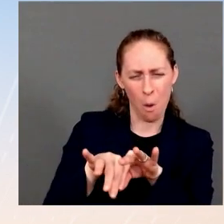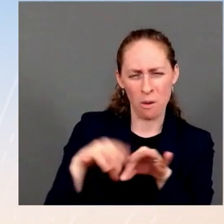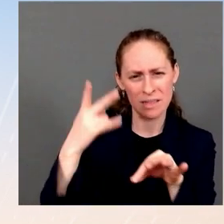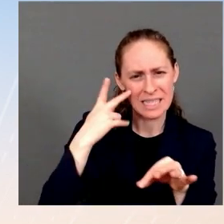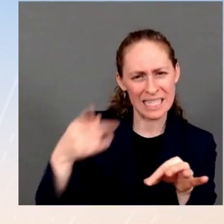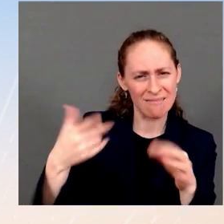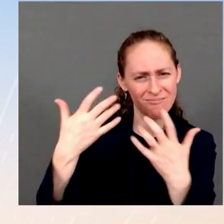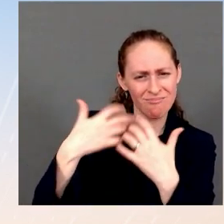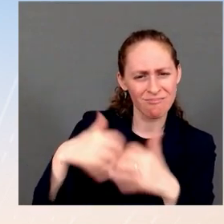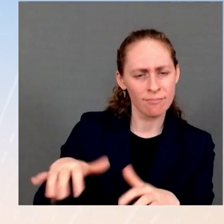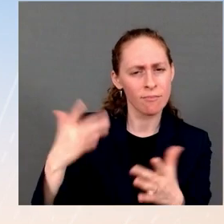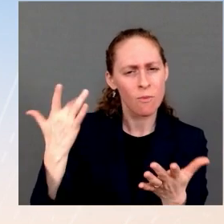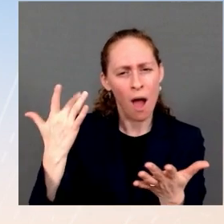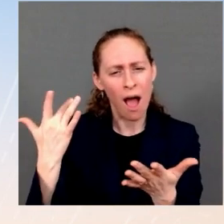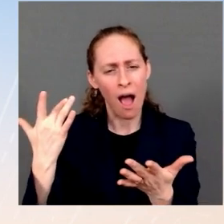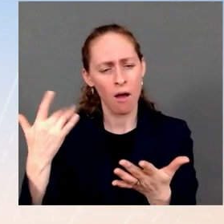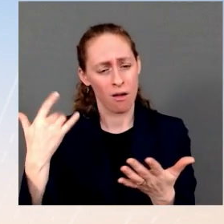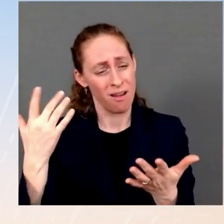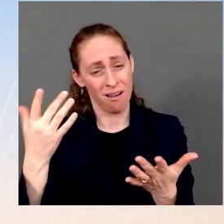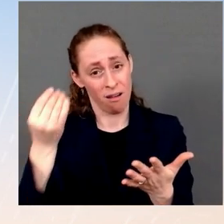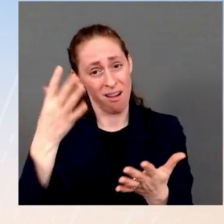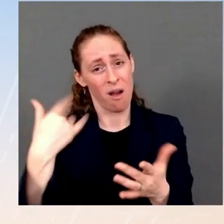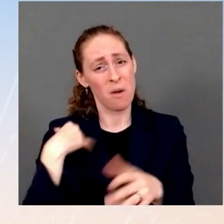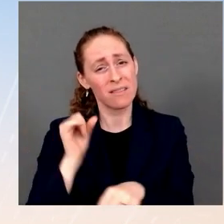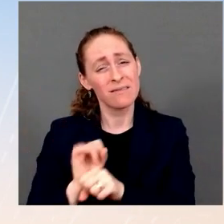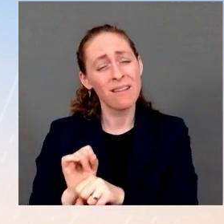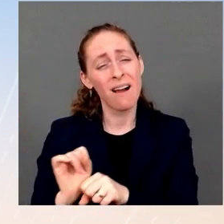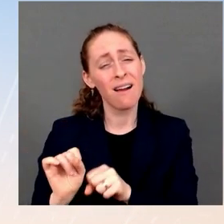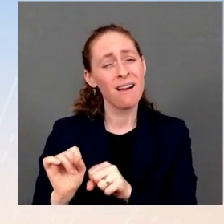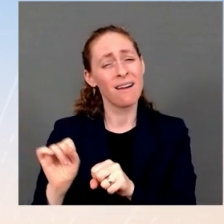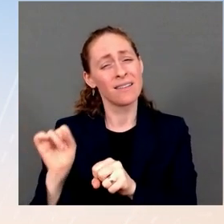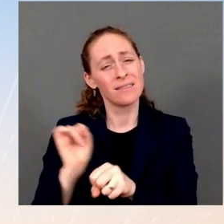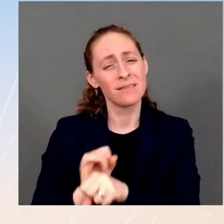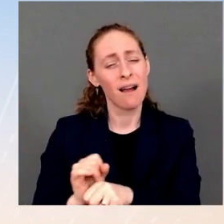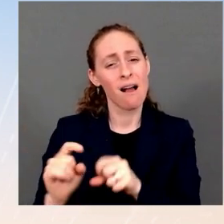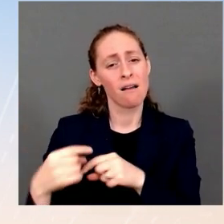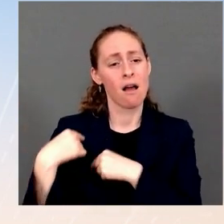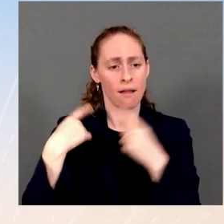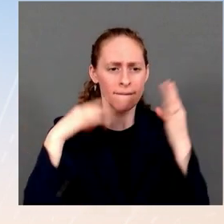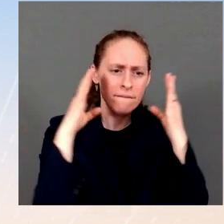in the way we go after this challenge. That means creating regional technical assistance hubs.